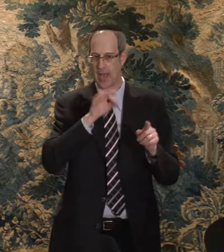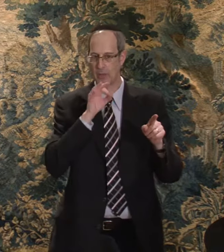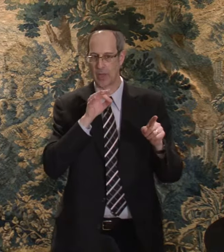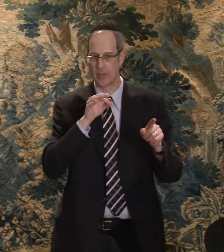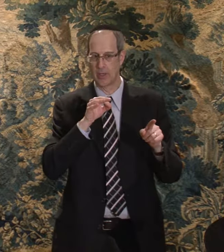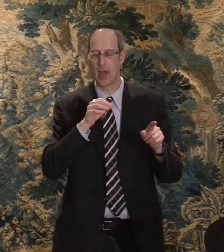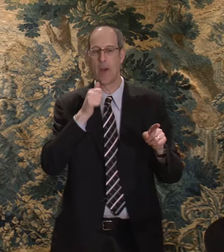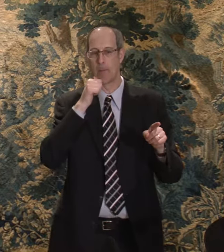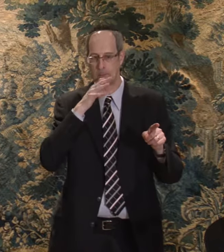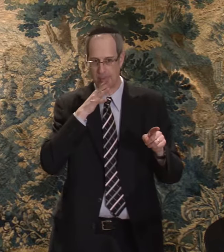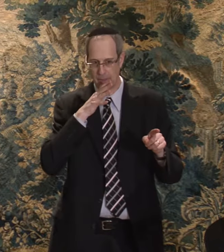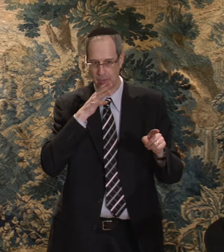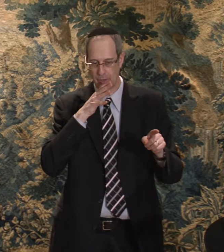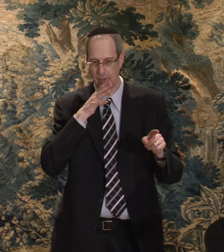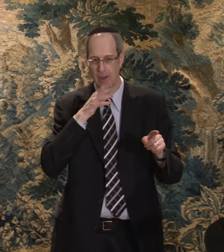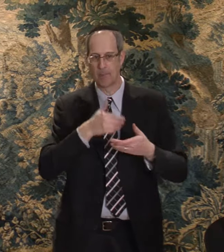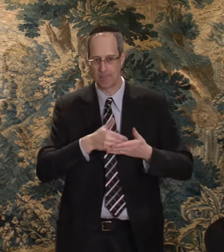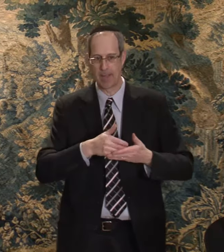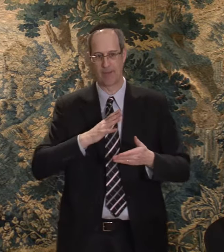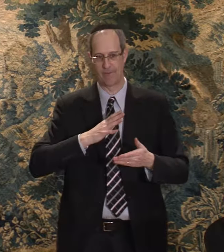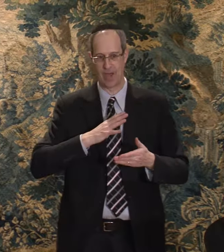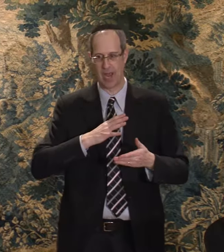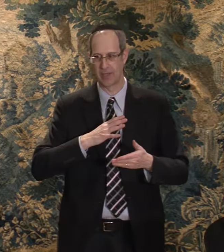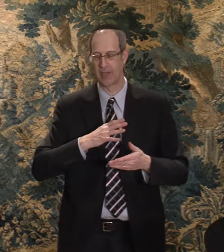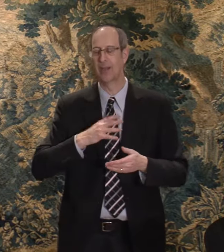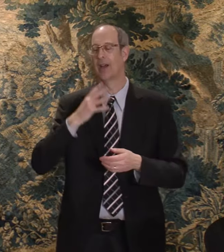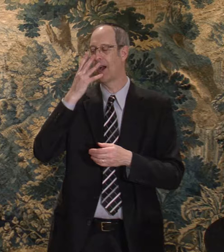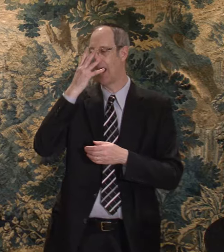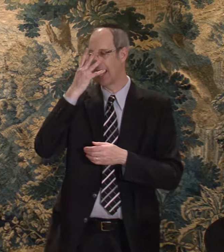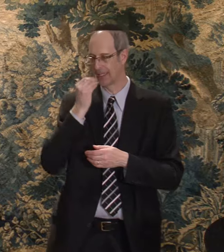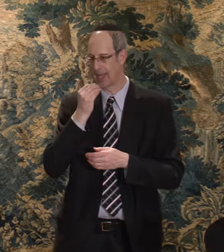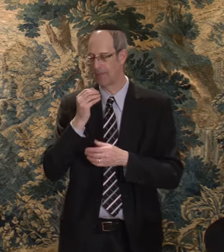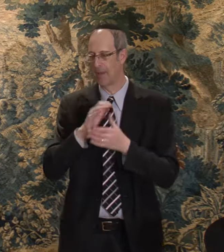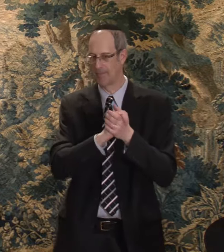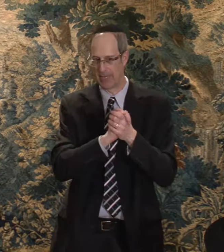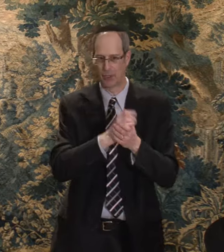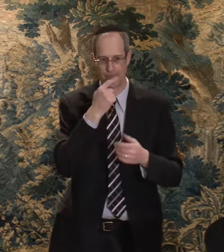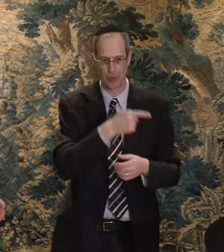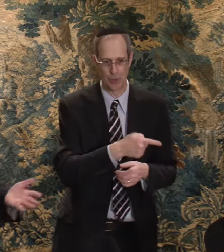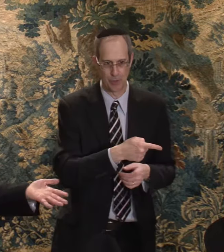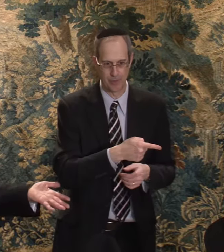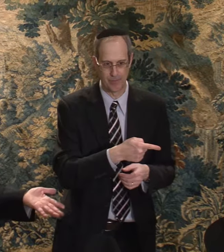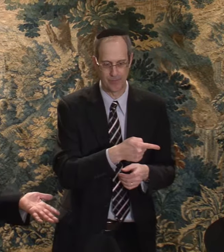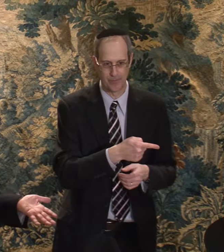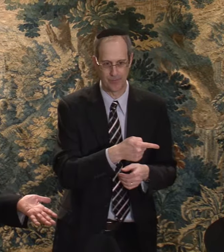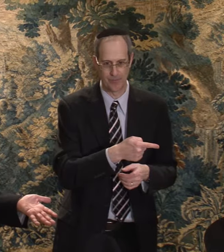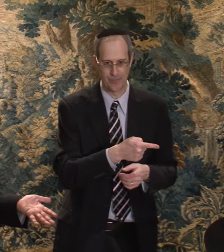and baby were doing well then I could go back to sleep mah stuf corvid said